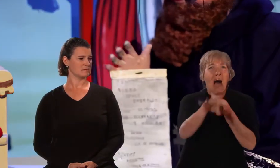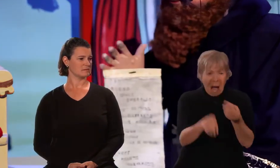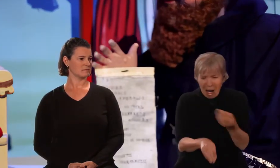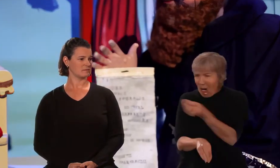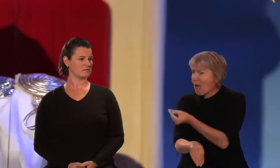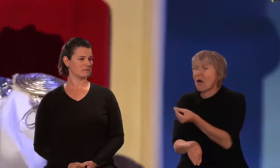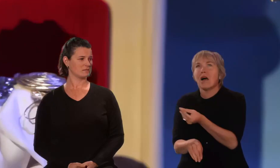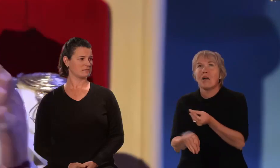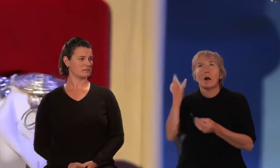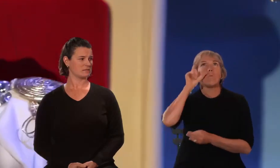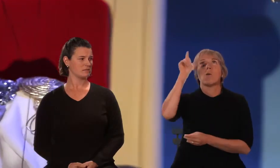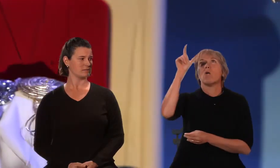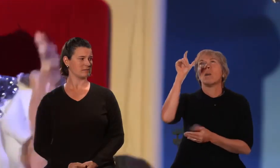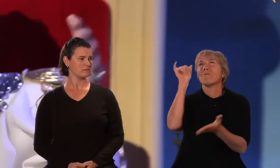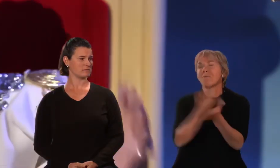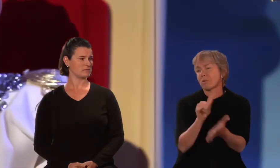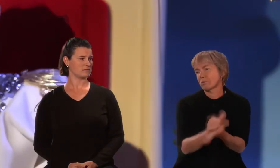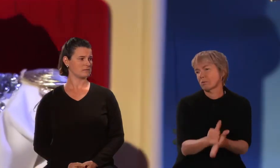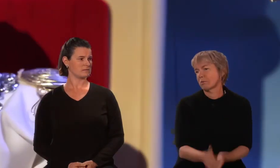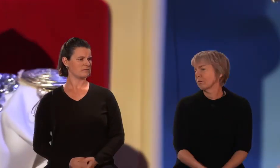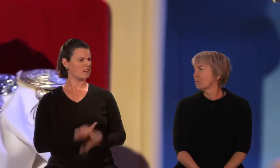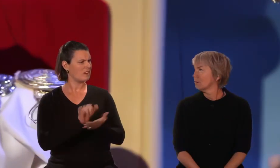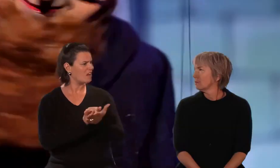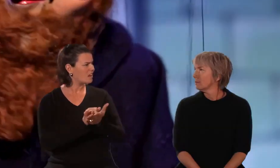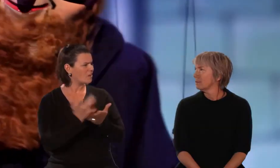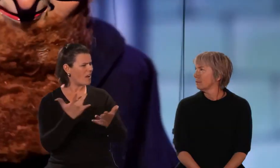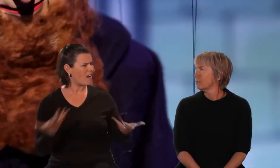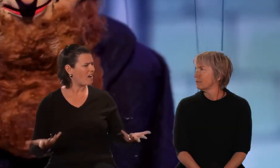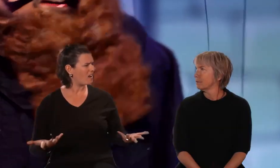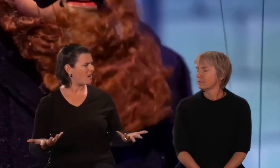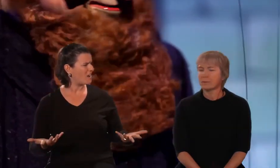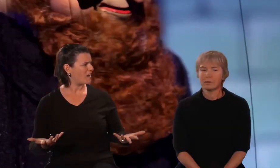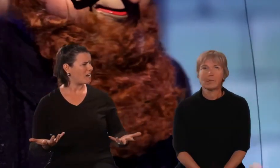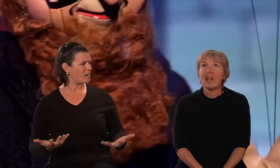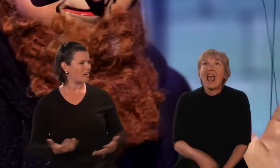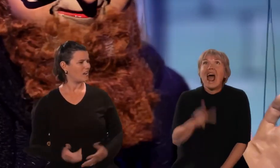[King] Out of-- out of the question? Why? [chamberlain] It is 35,000 miles away,